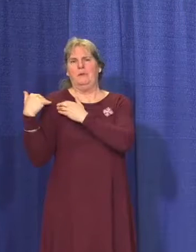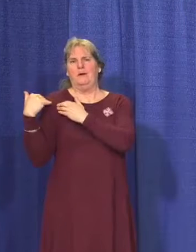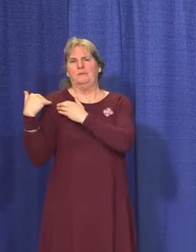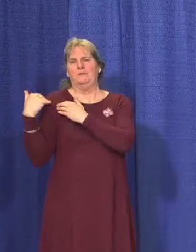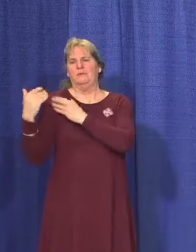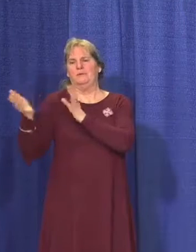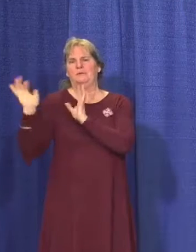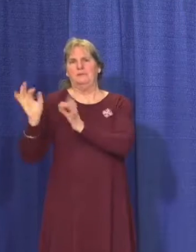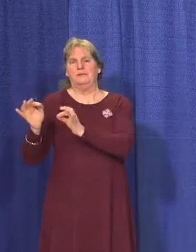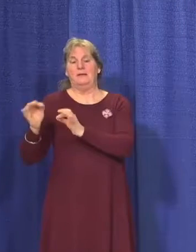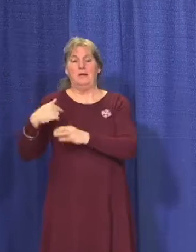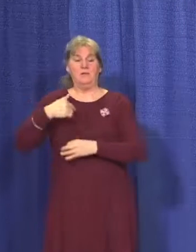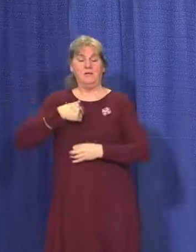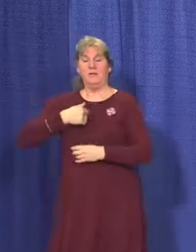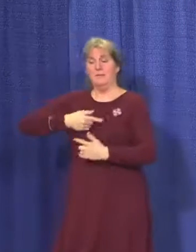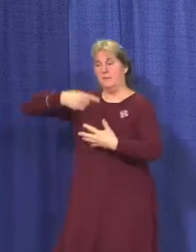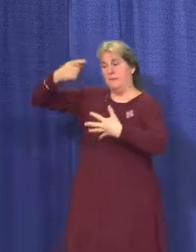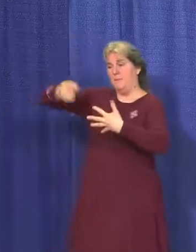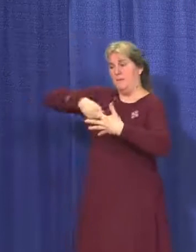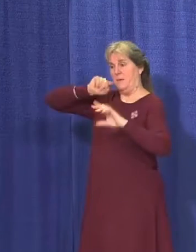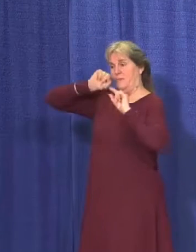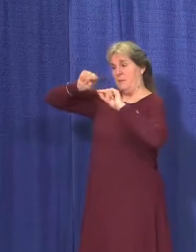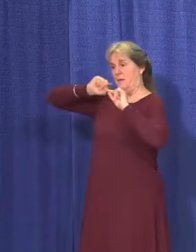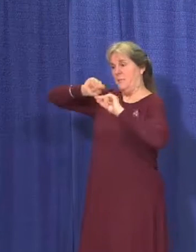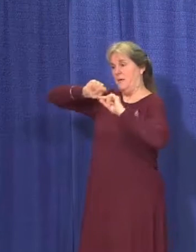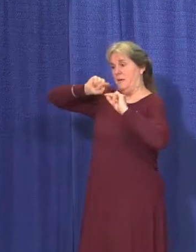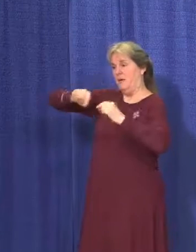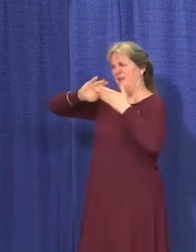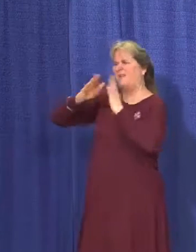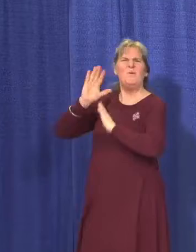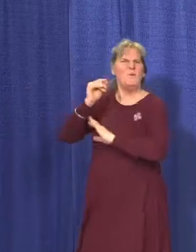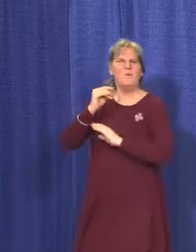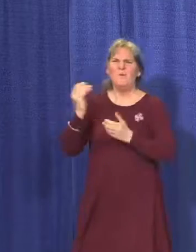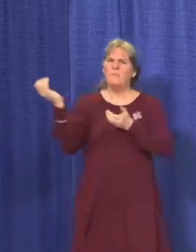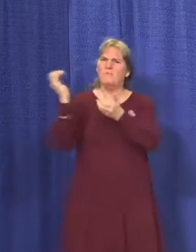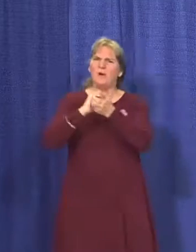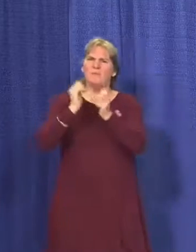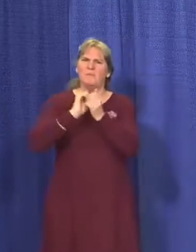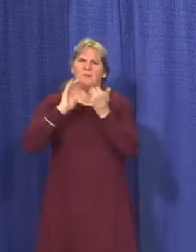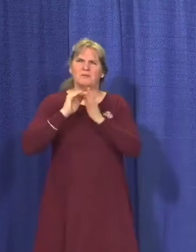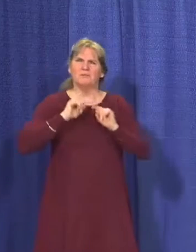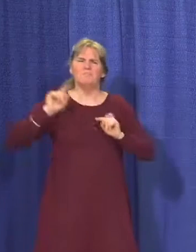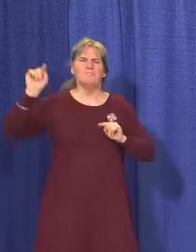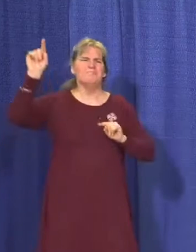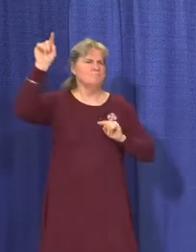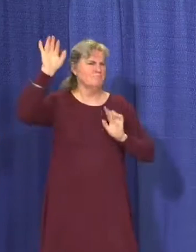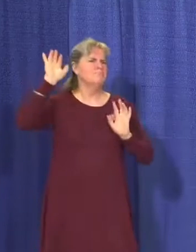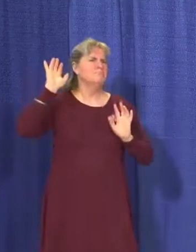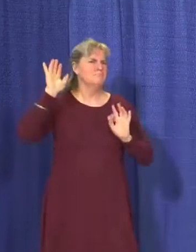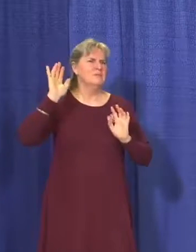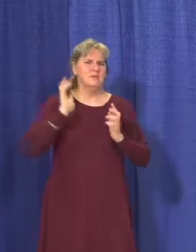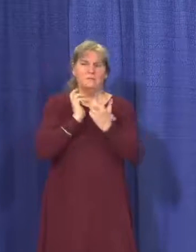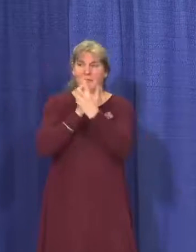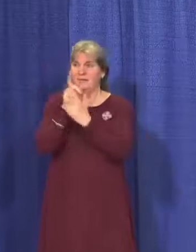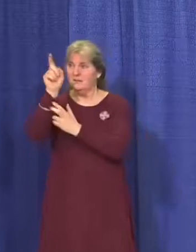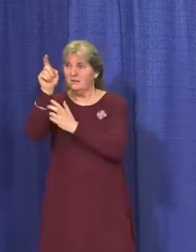It is up to them to identify-- we are not here to impose anything, we are here to work in